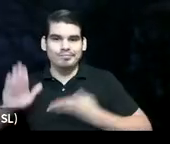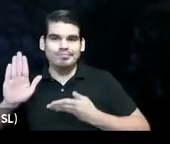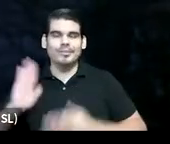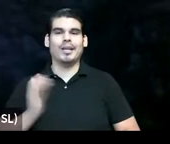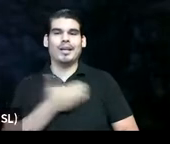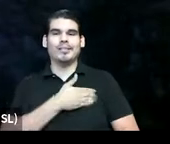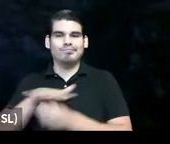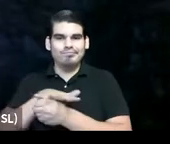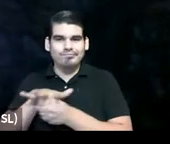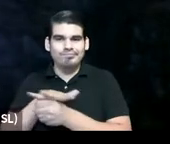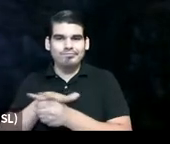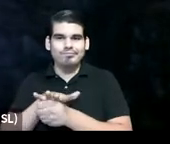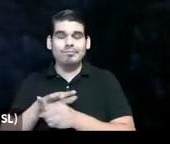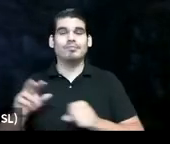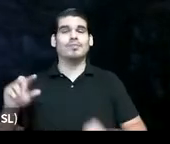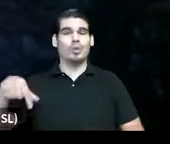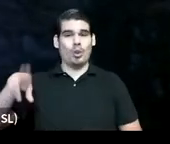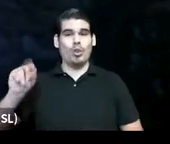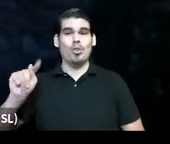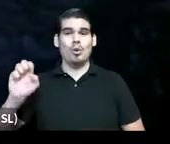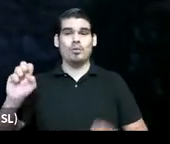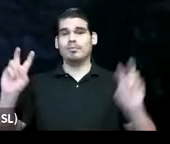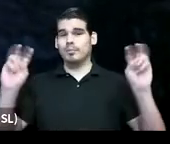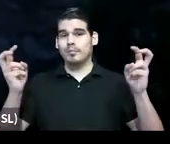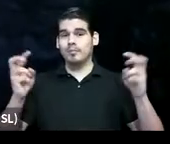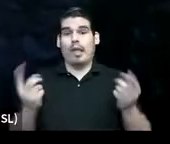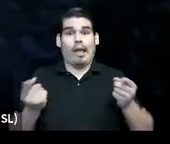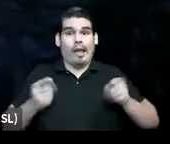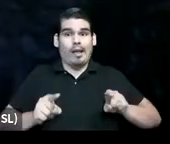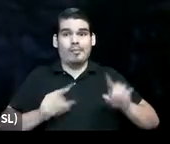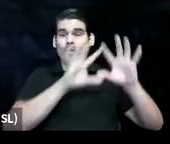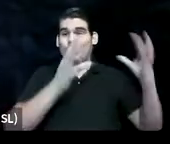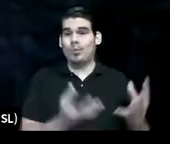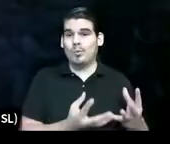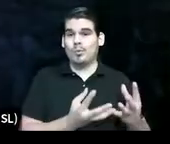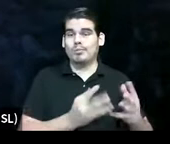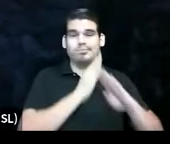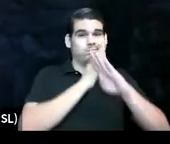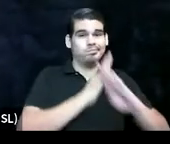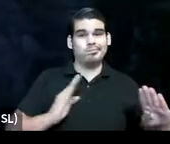So I'll go ahead and go back to the Q&A if there are any questions, feel free to raise your hand and